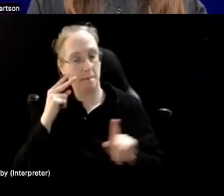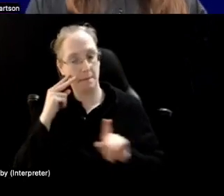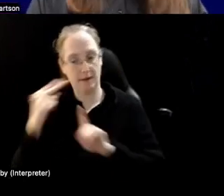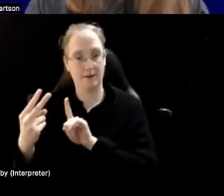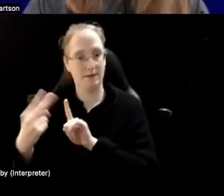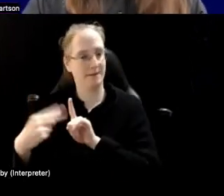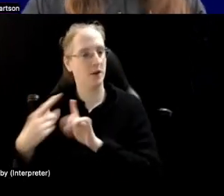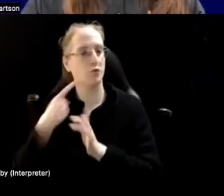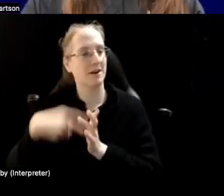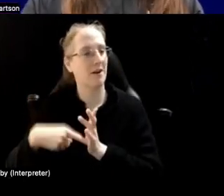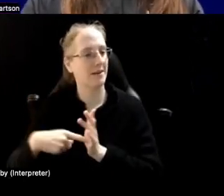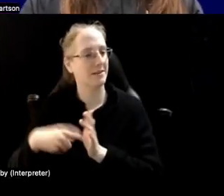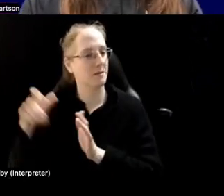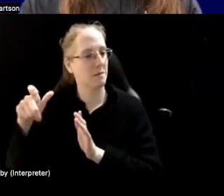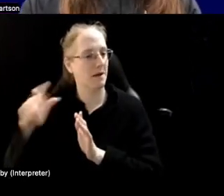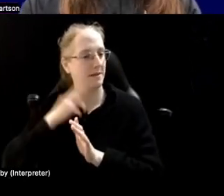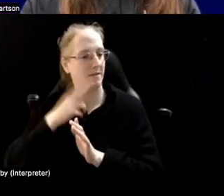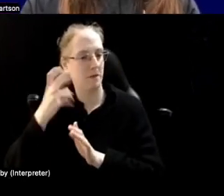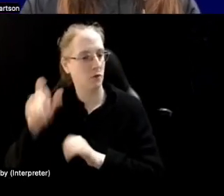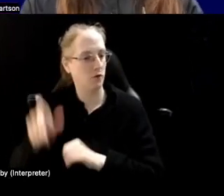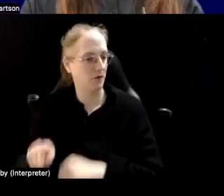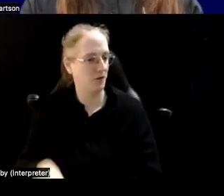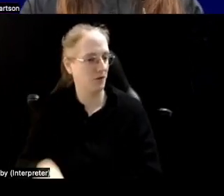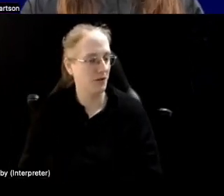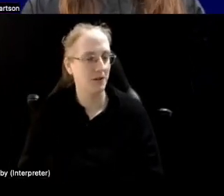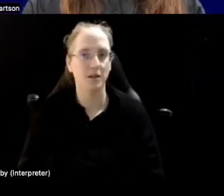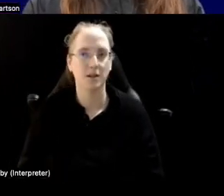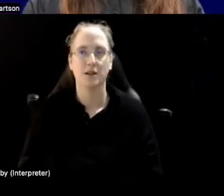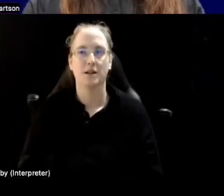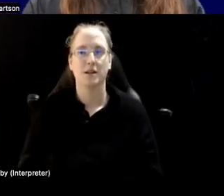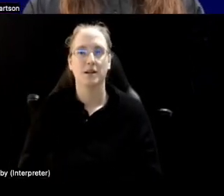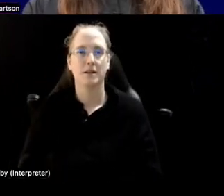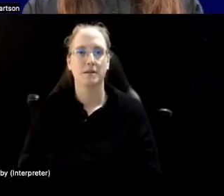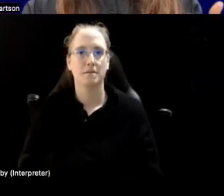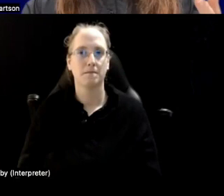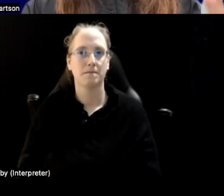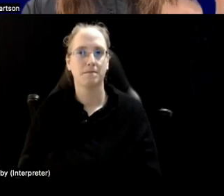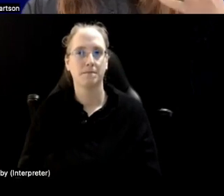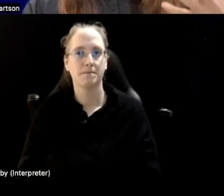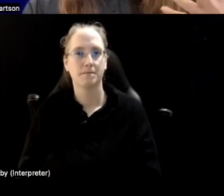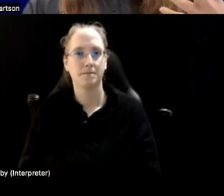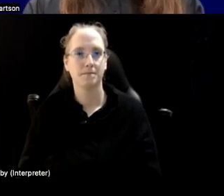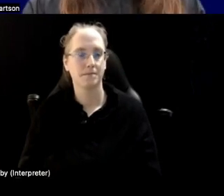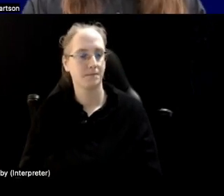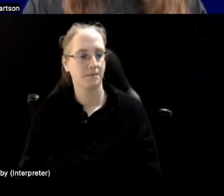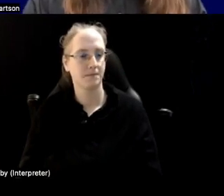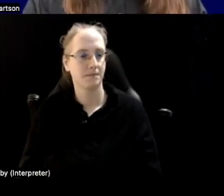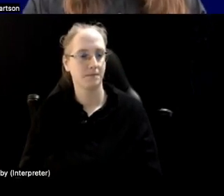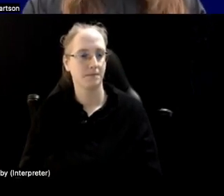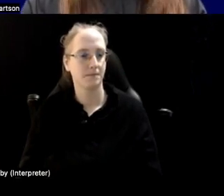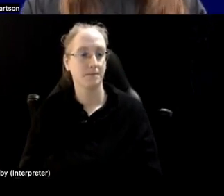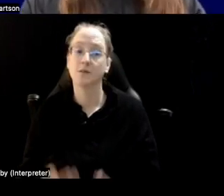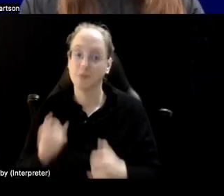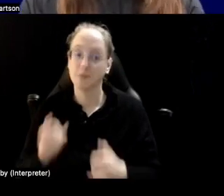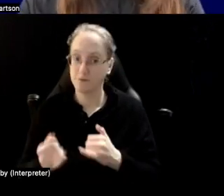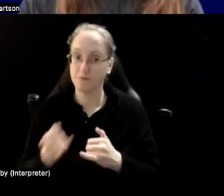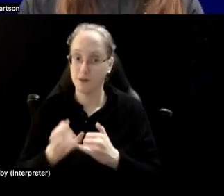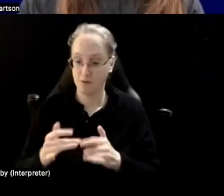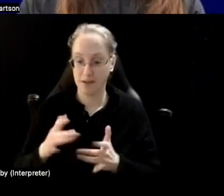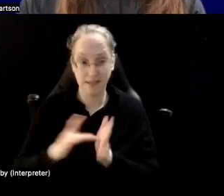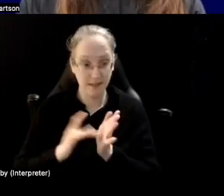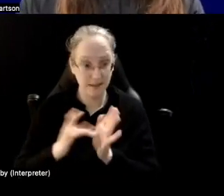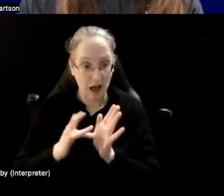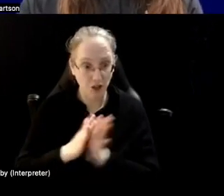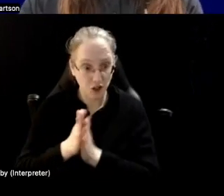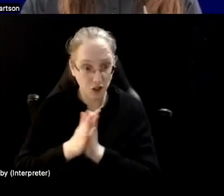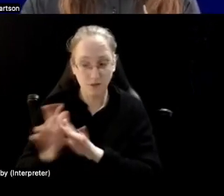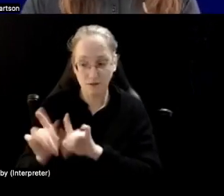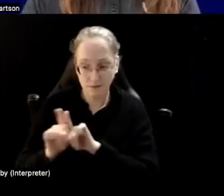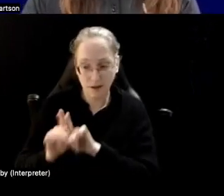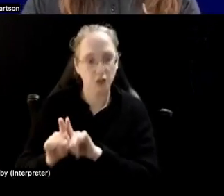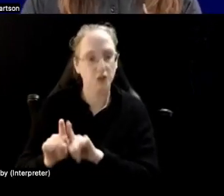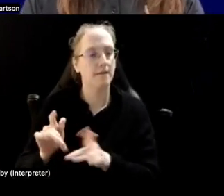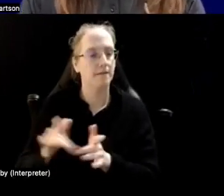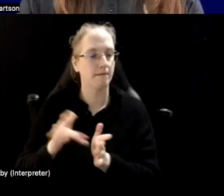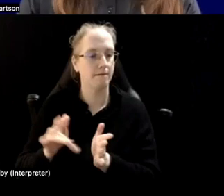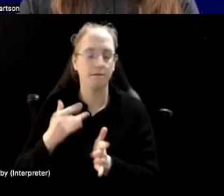by the person with deafblindness. So, it's a very informative sense in deafblindness.